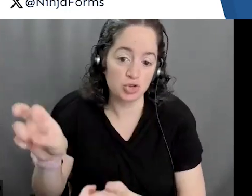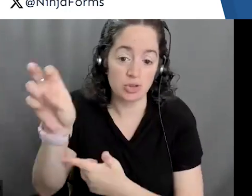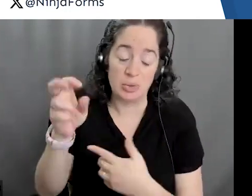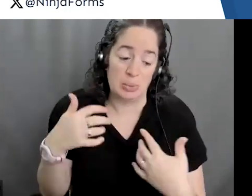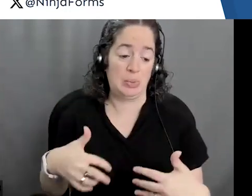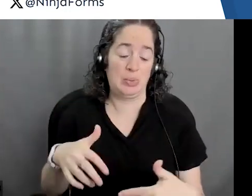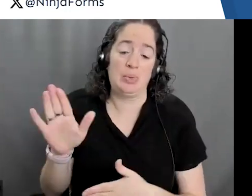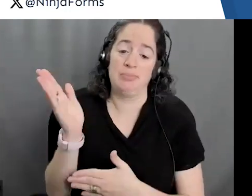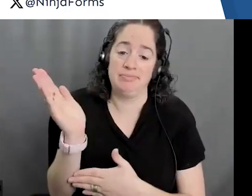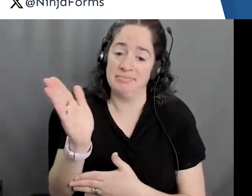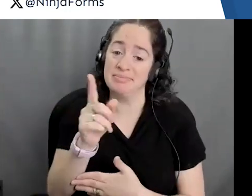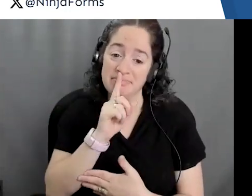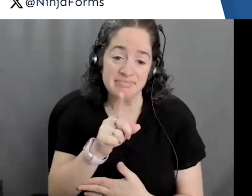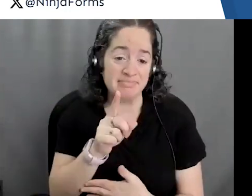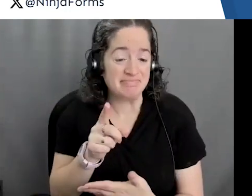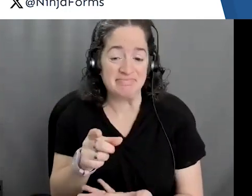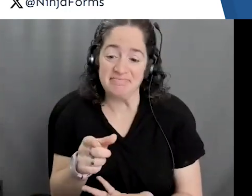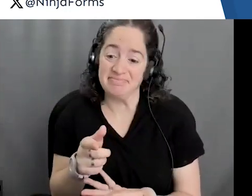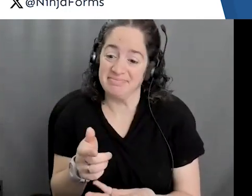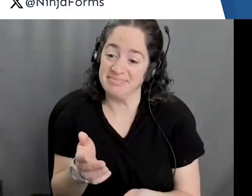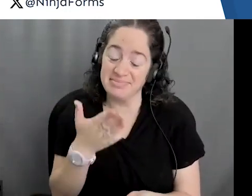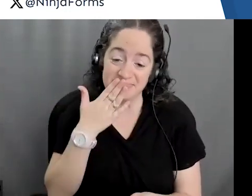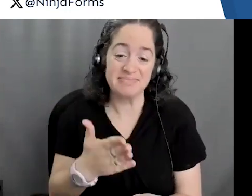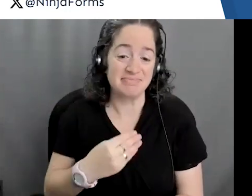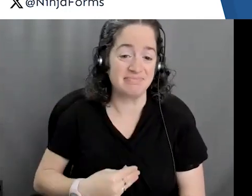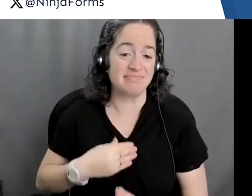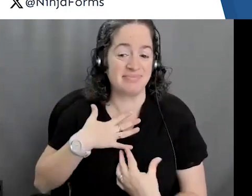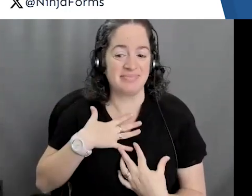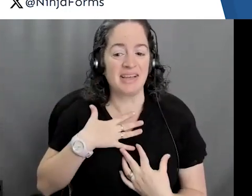He also said it is not as hard as they thought it would be, which is great to hear.